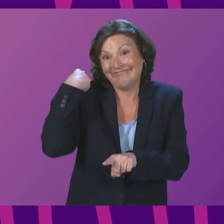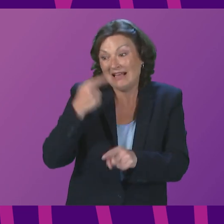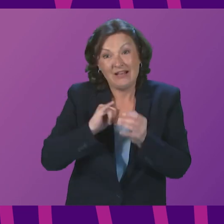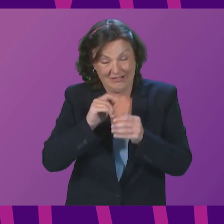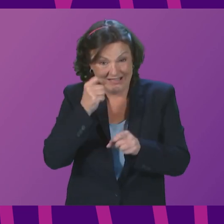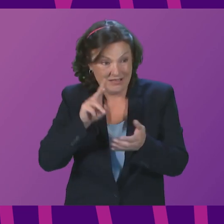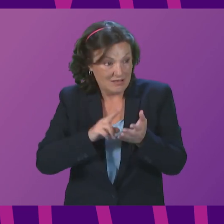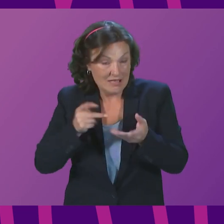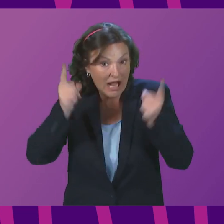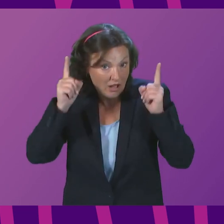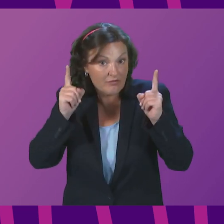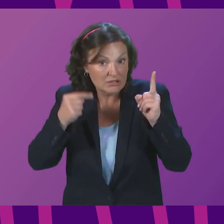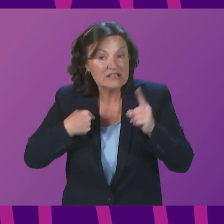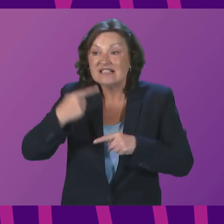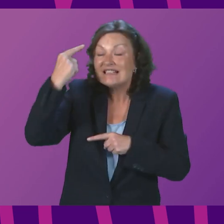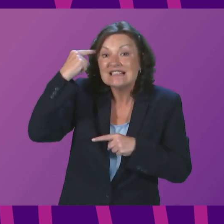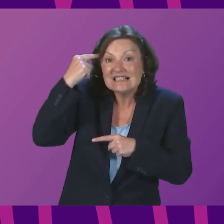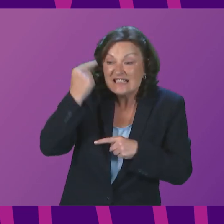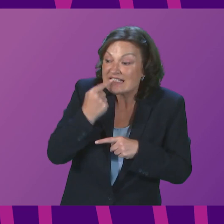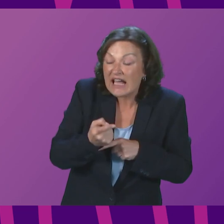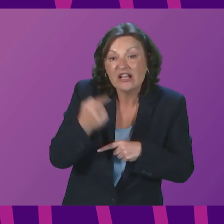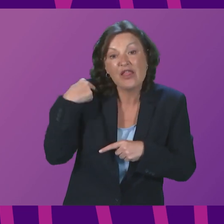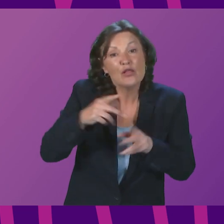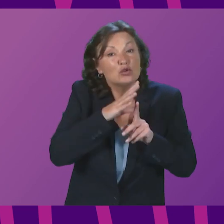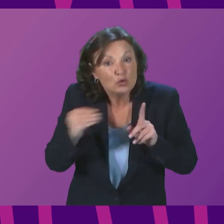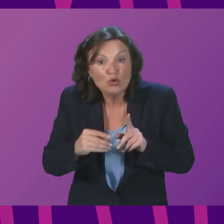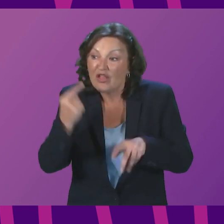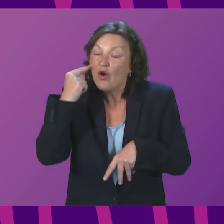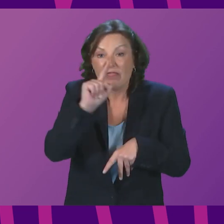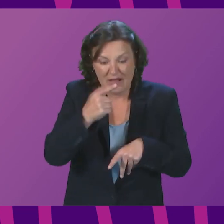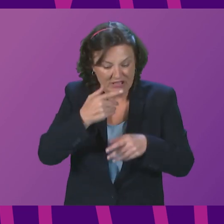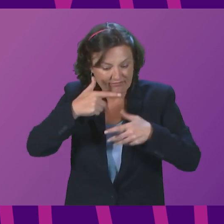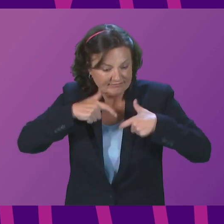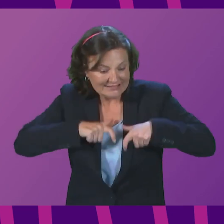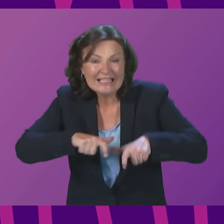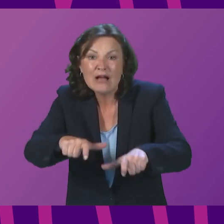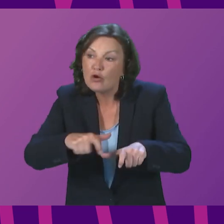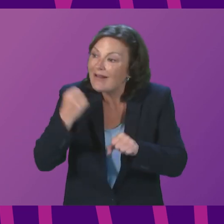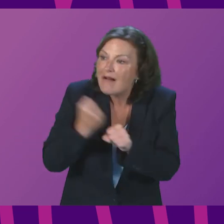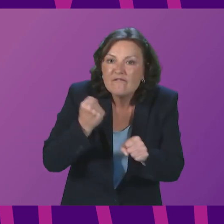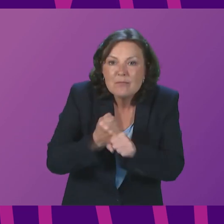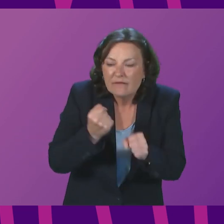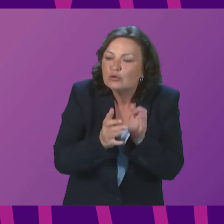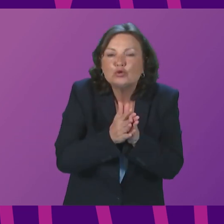long that it no longer thought that it was accountable to anybody. There could be no better description of this Government.